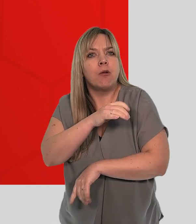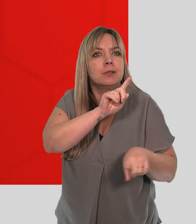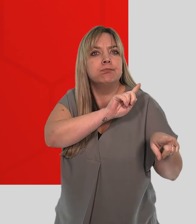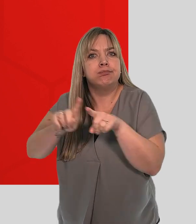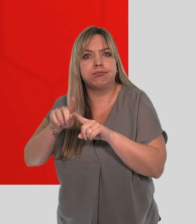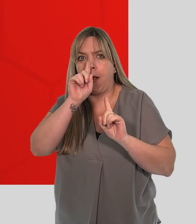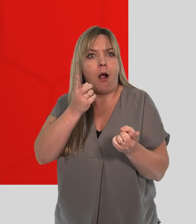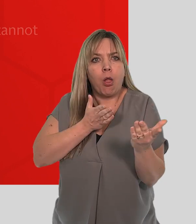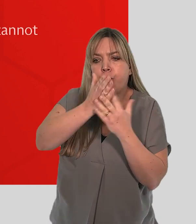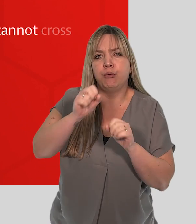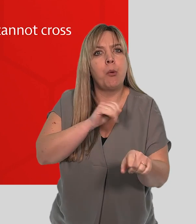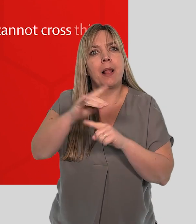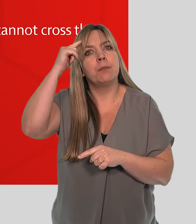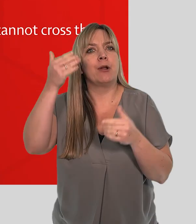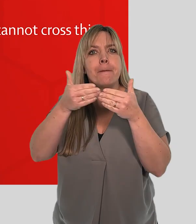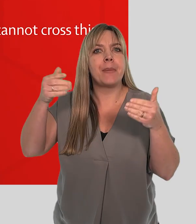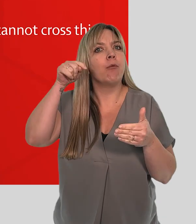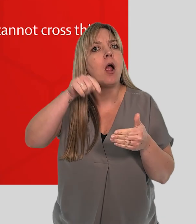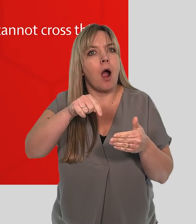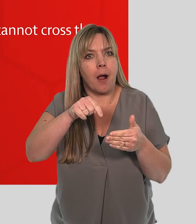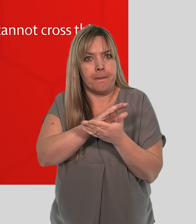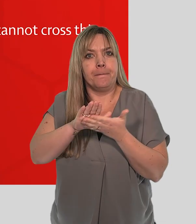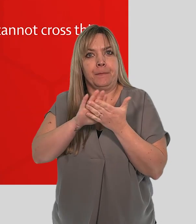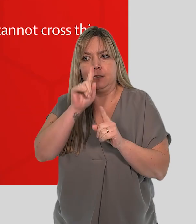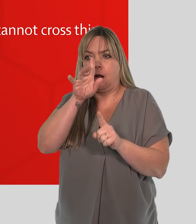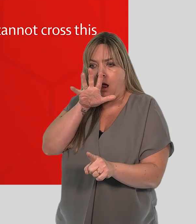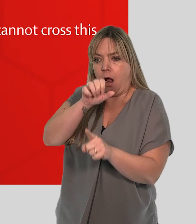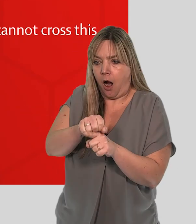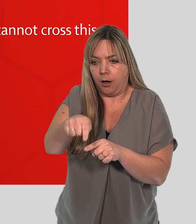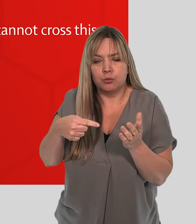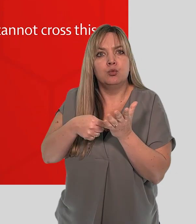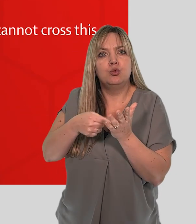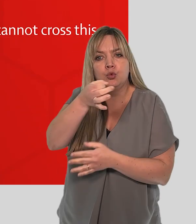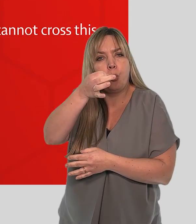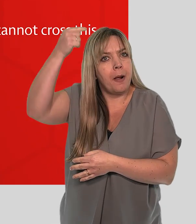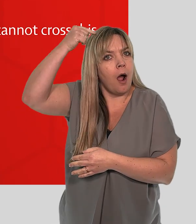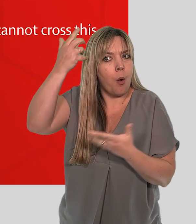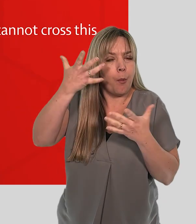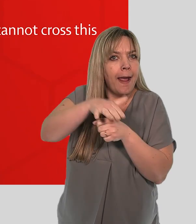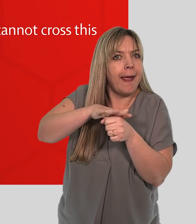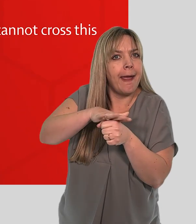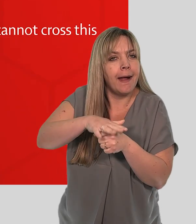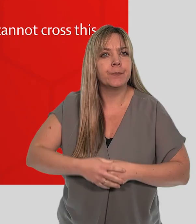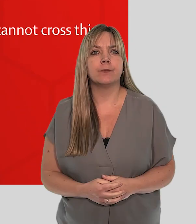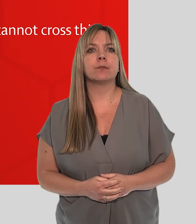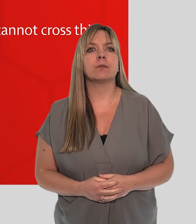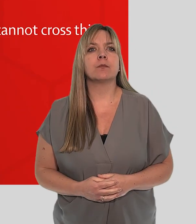Most chemotherapy agents will not cross the blood-brain barrier and thus will not reach the tumour where it sits.